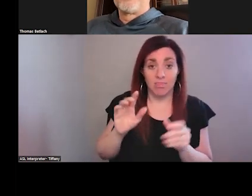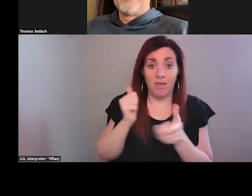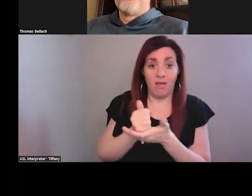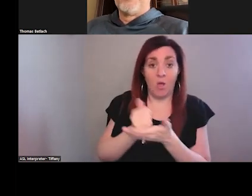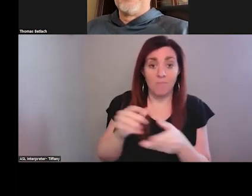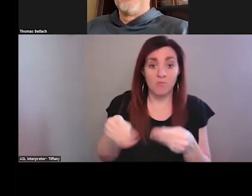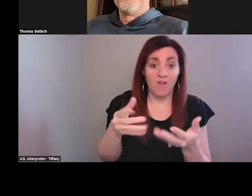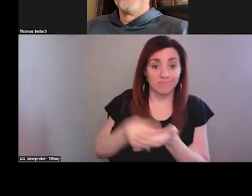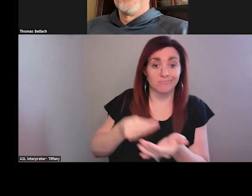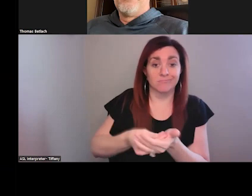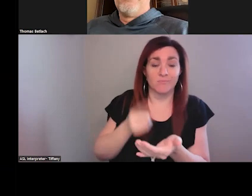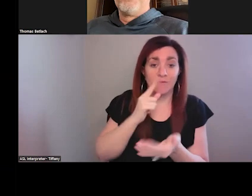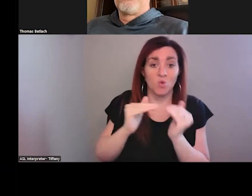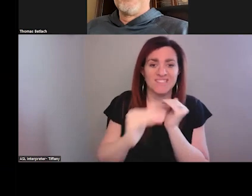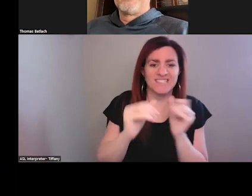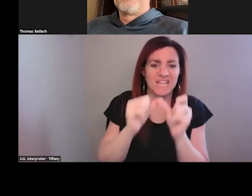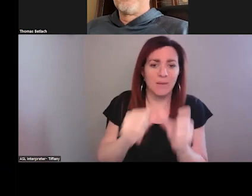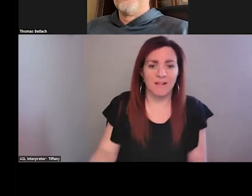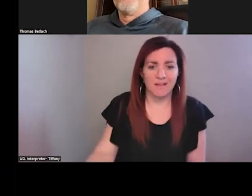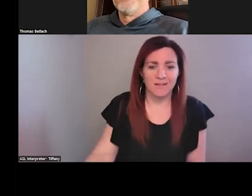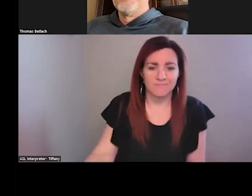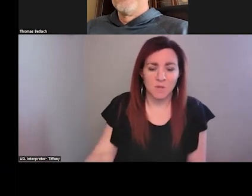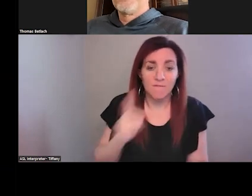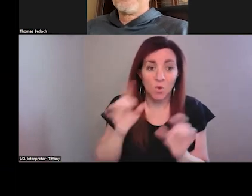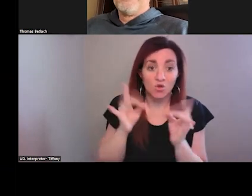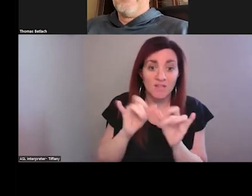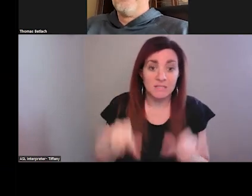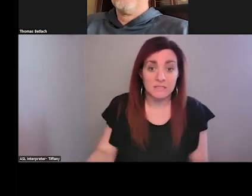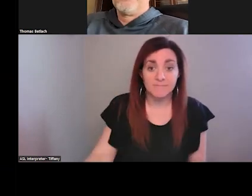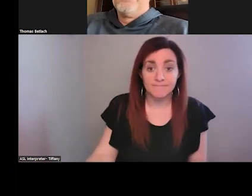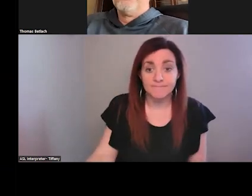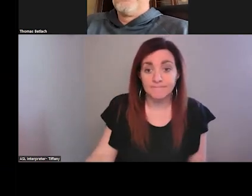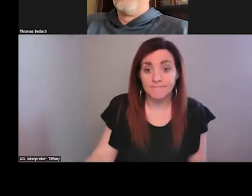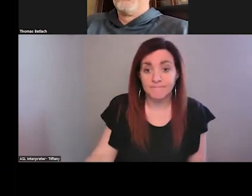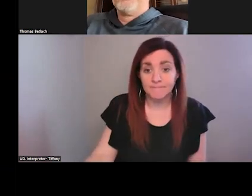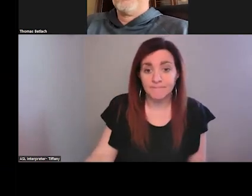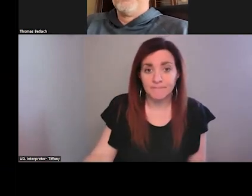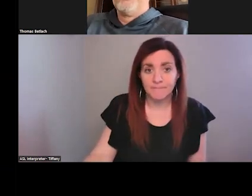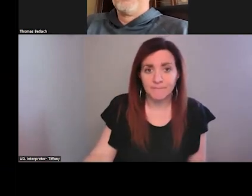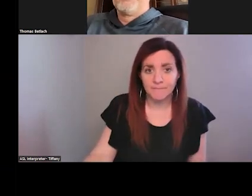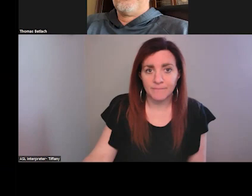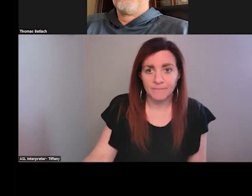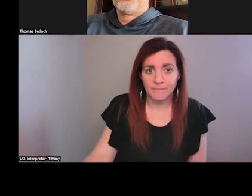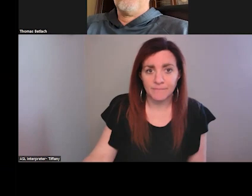SUSTAINABILITY OF THE CRISIS SYSTEM. THE SECOND IS LEVERAGING THE SYSTEM.